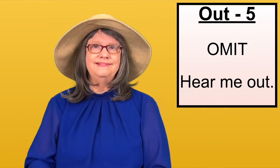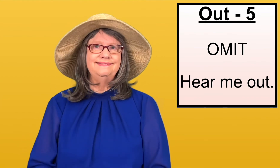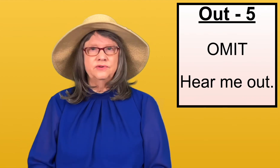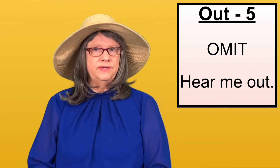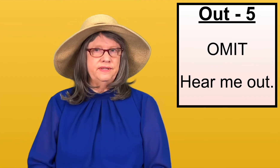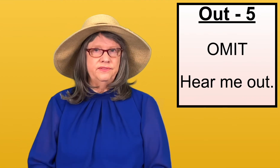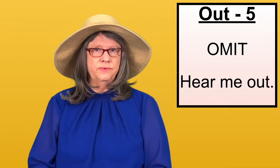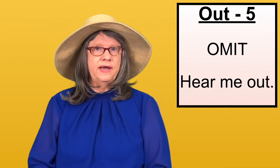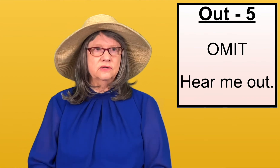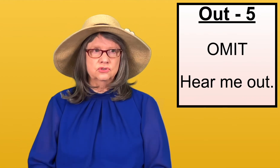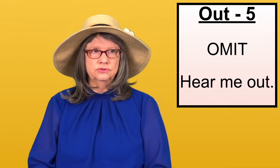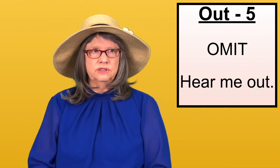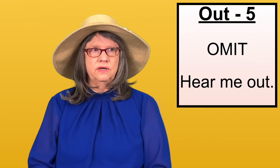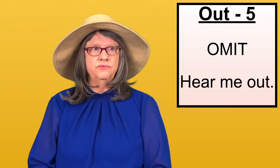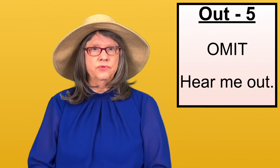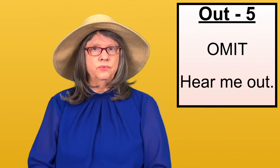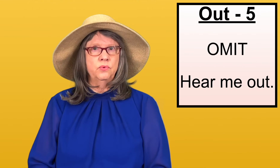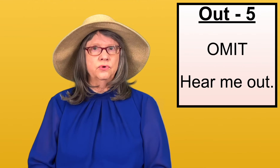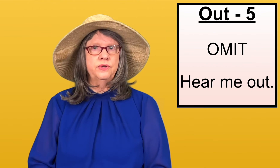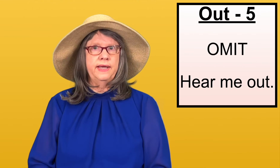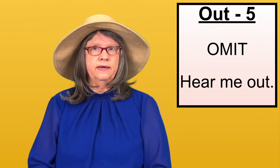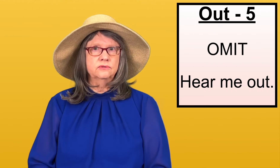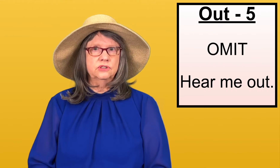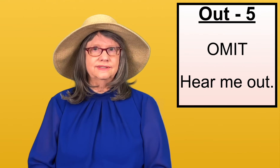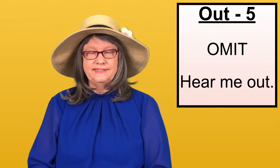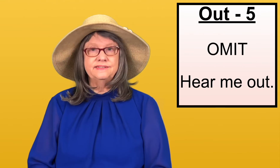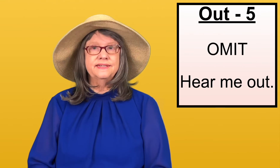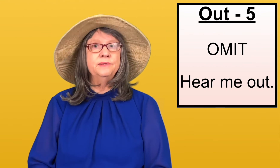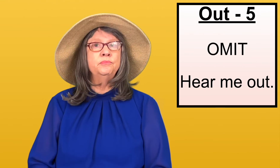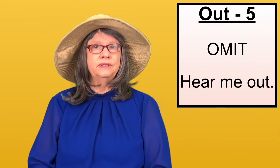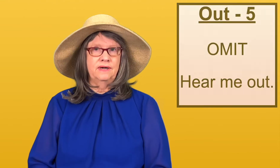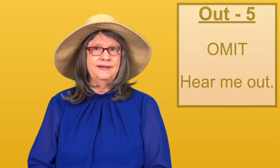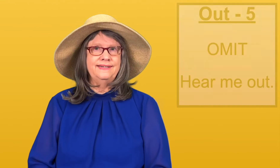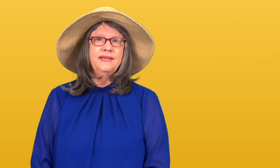Don't need the actual sign for the word OUT, it is implied.